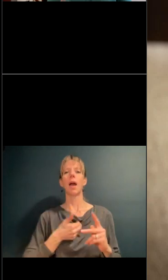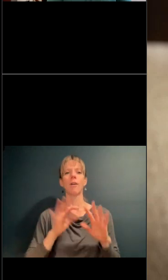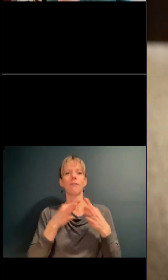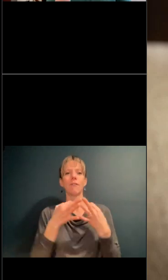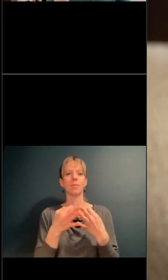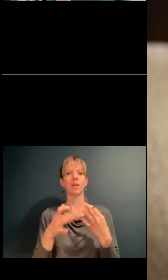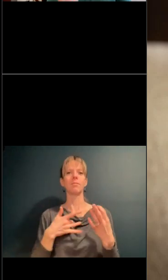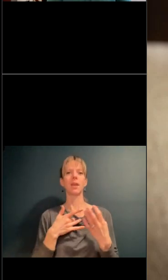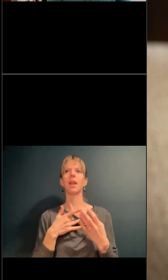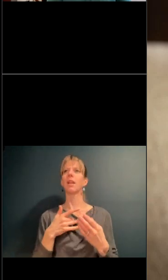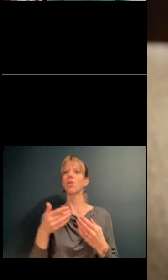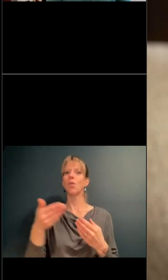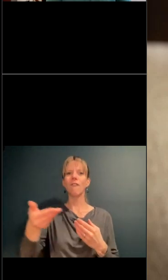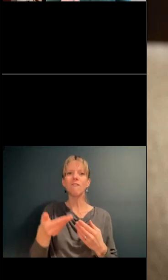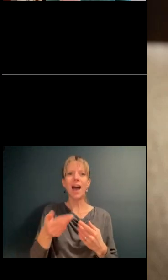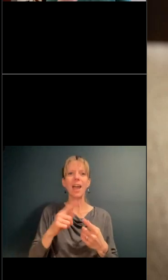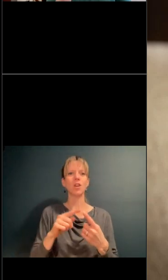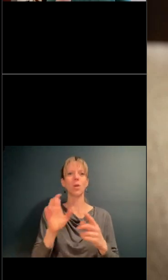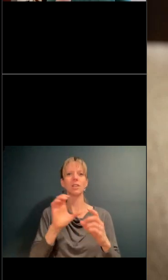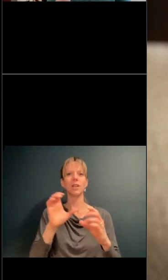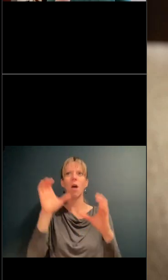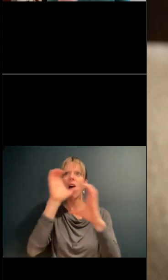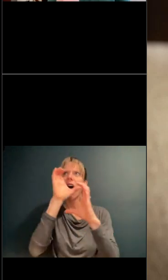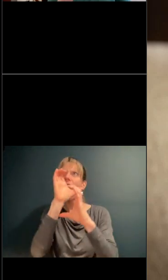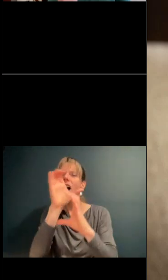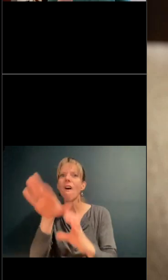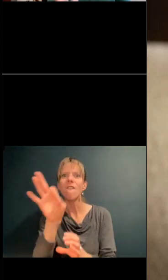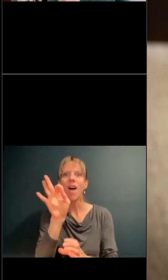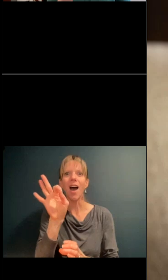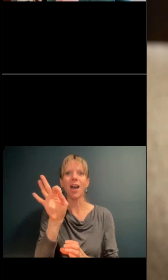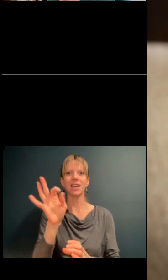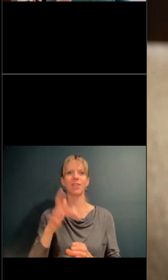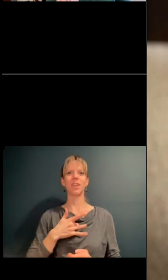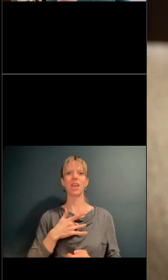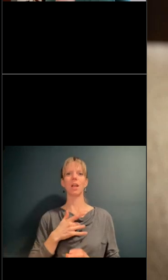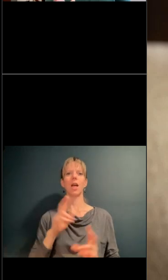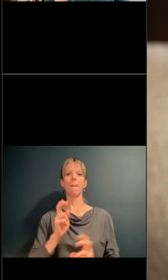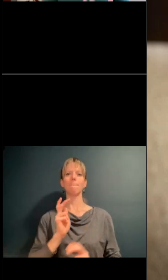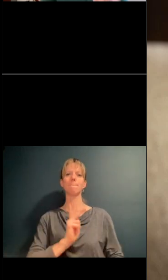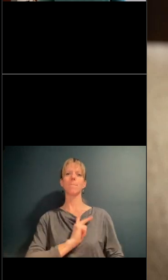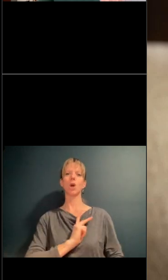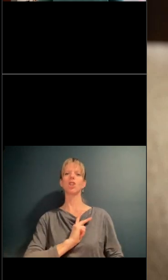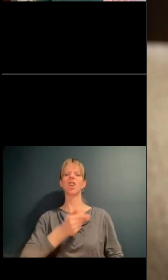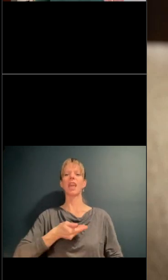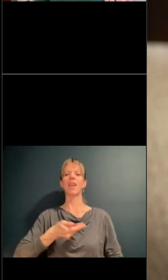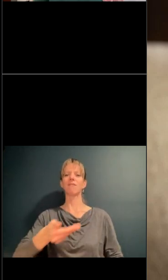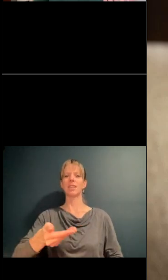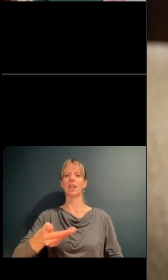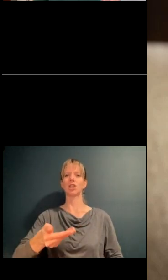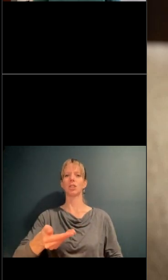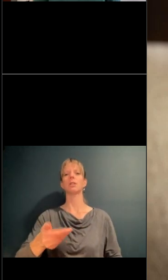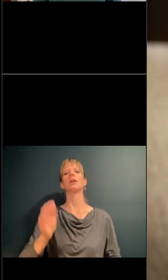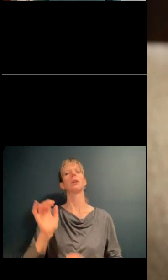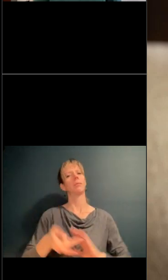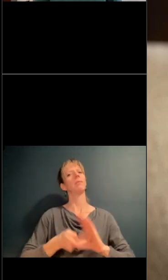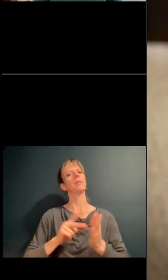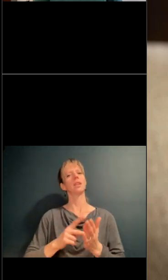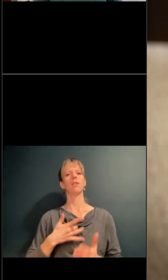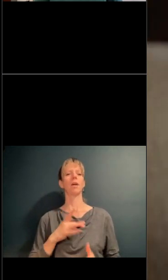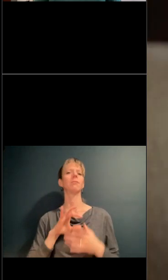invited or pursued and having that personal invitation is part of that sense of belonging.